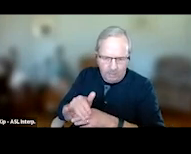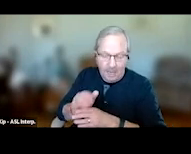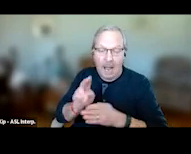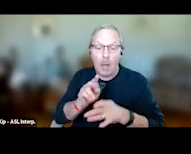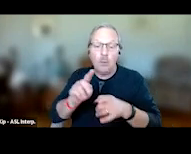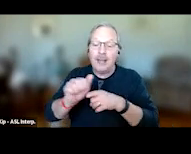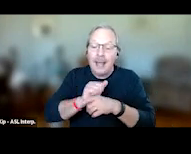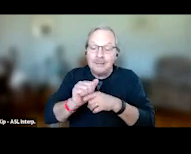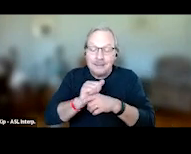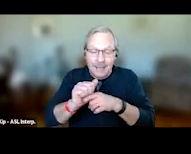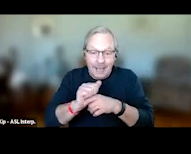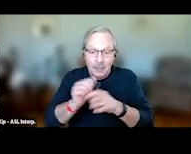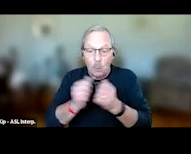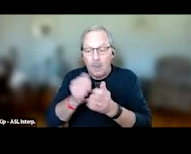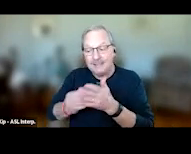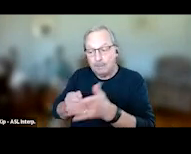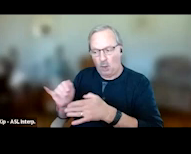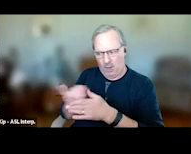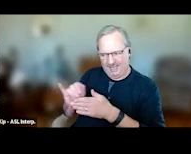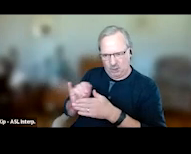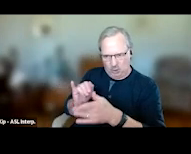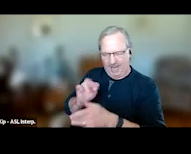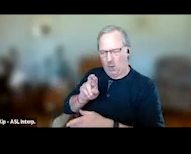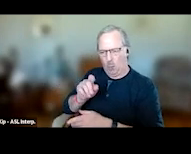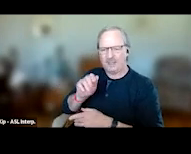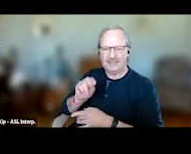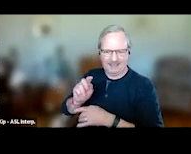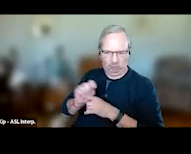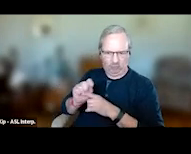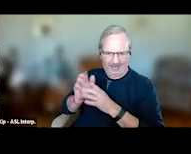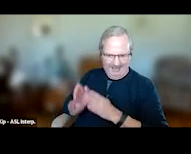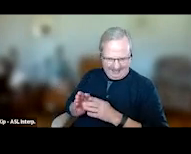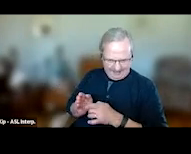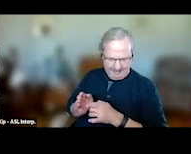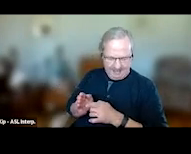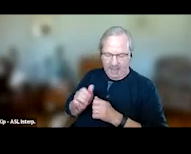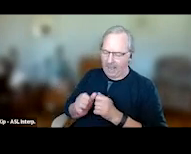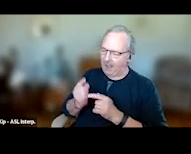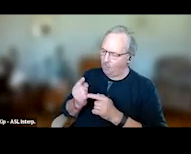of our interns and resident trainees and every single person has difficulty focusing